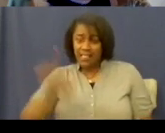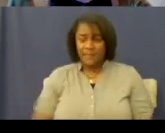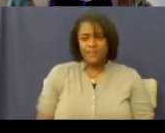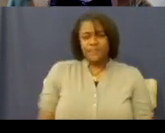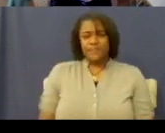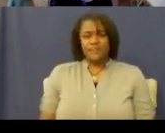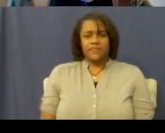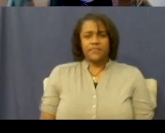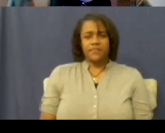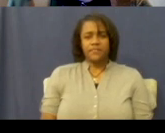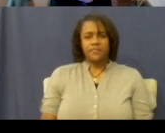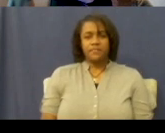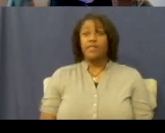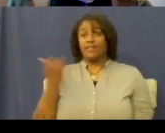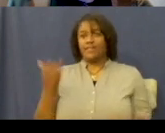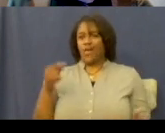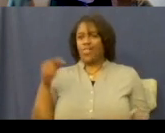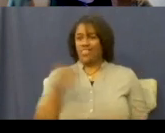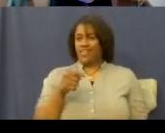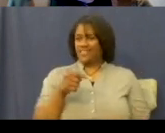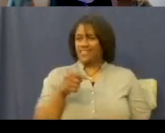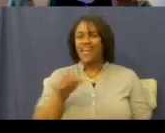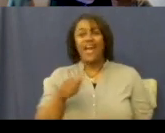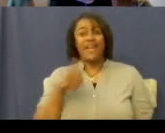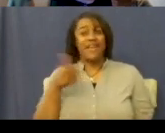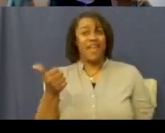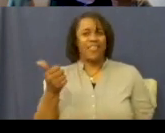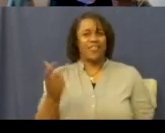Now this is another kind of glial cell,